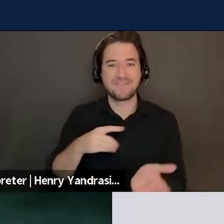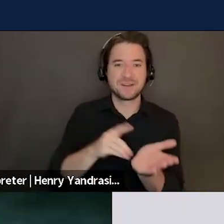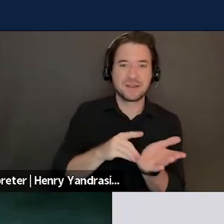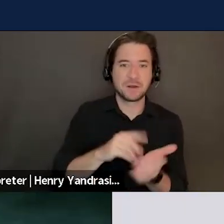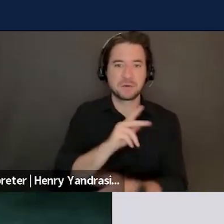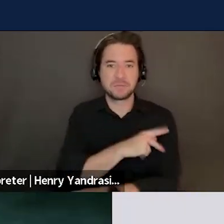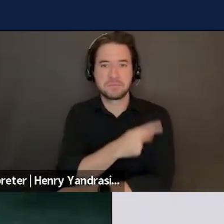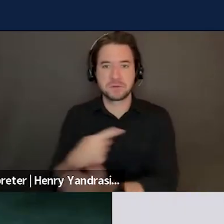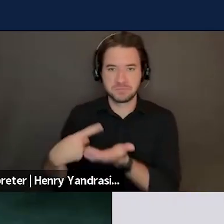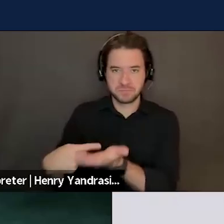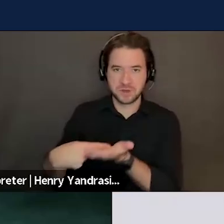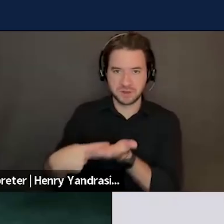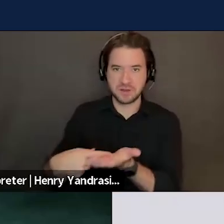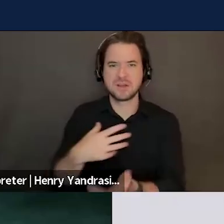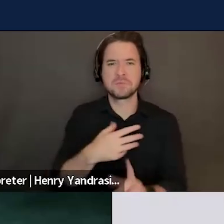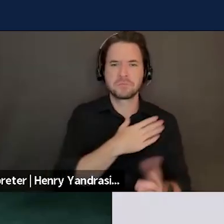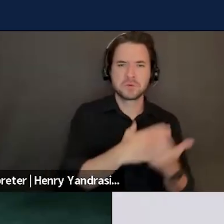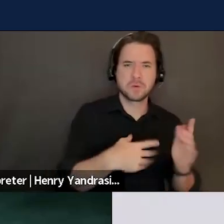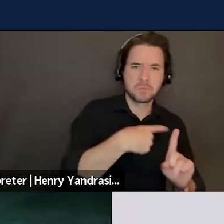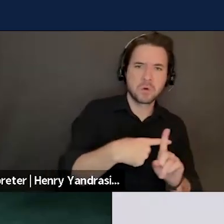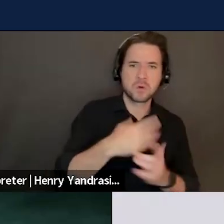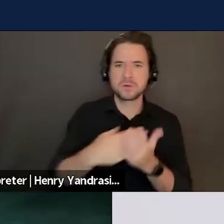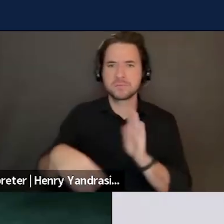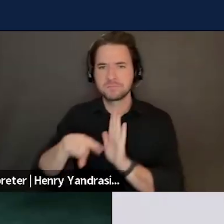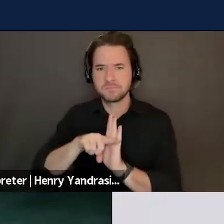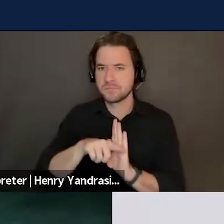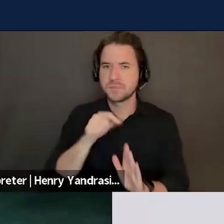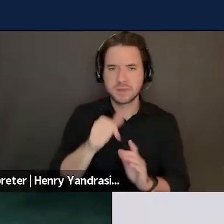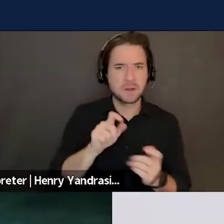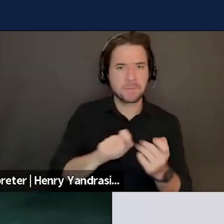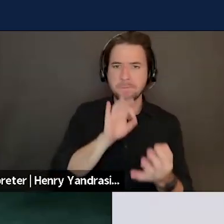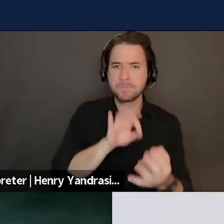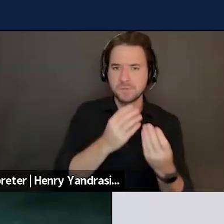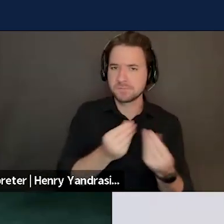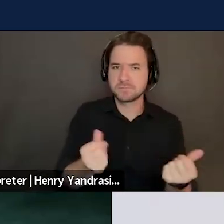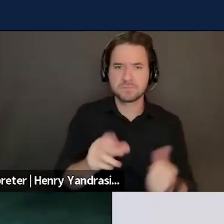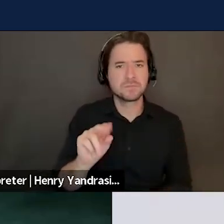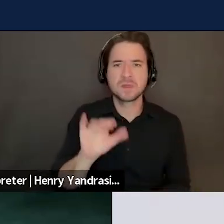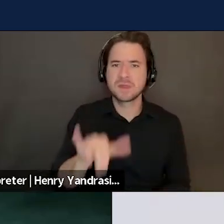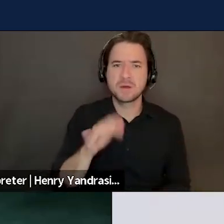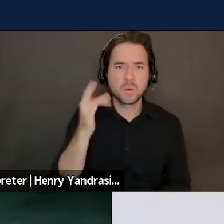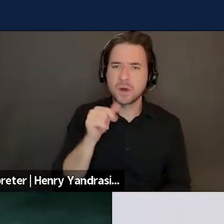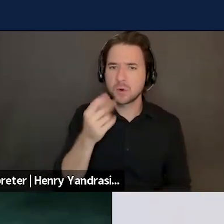And there are some pros and cons of it. It's not a perfect solution, so that's why you don't see very clear-cut.